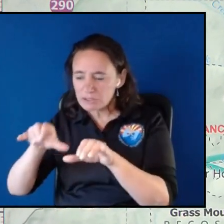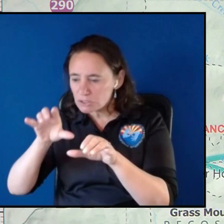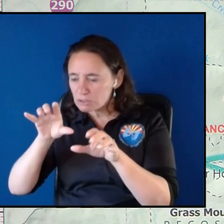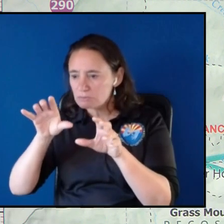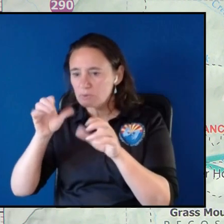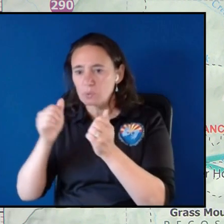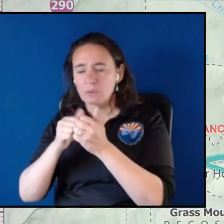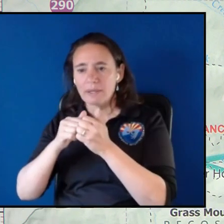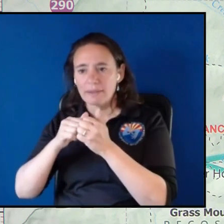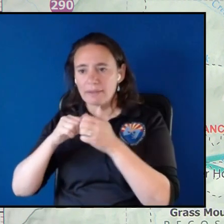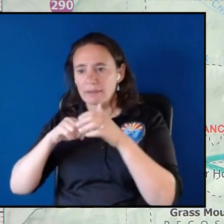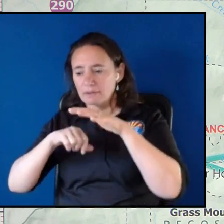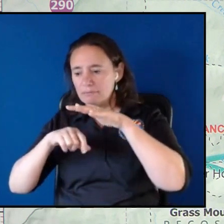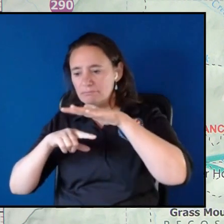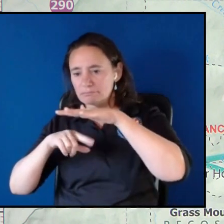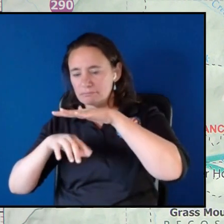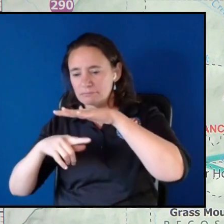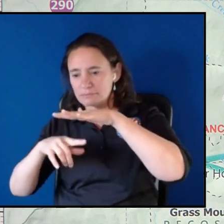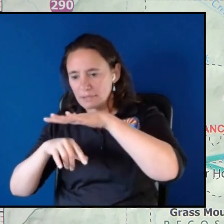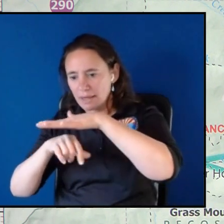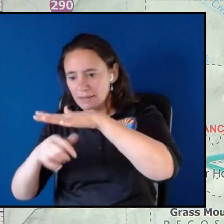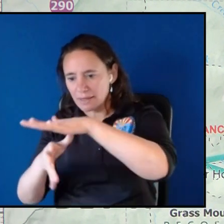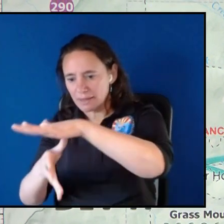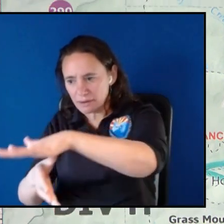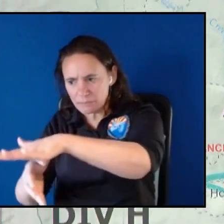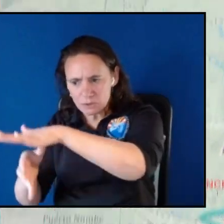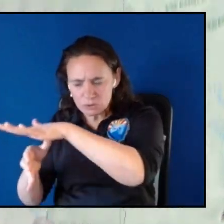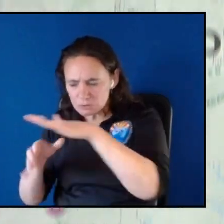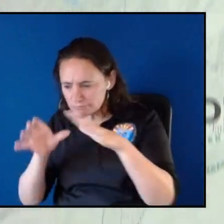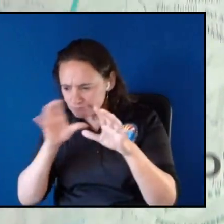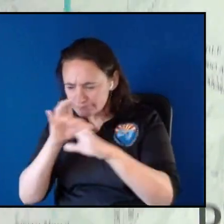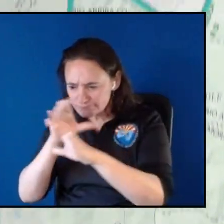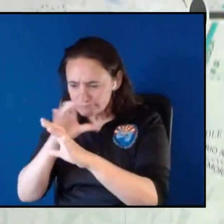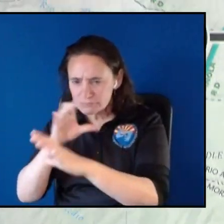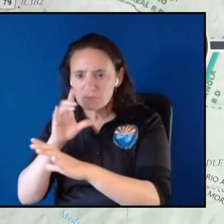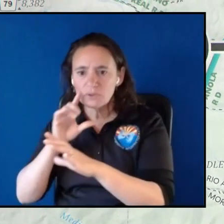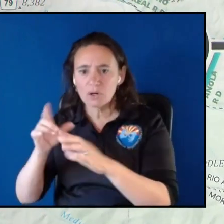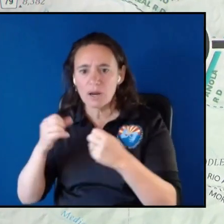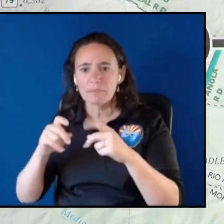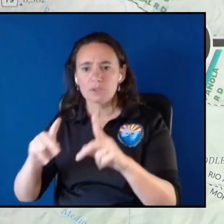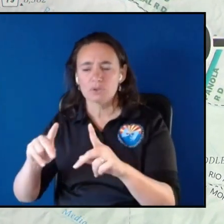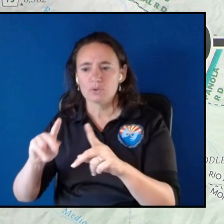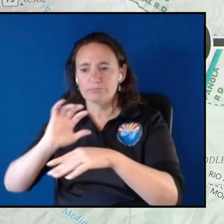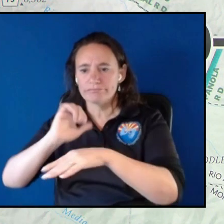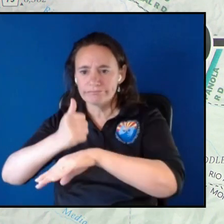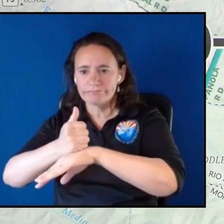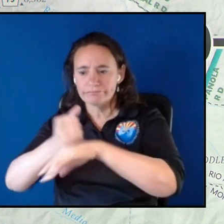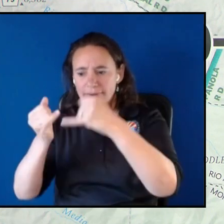put the line up into the zone branch break with the